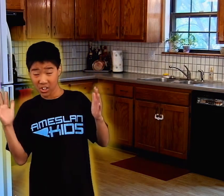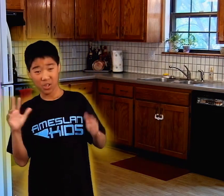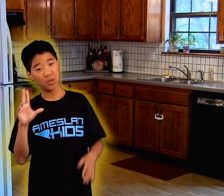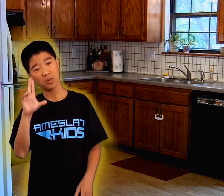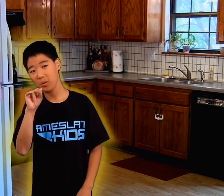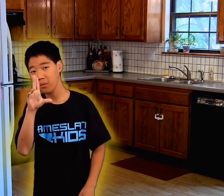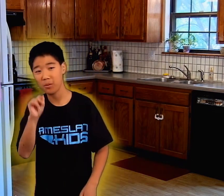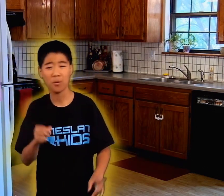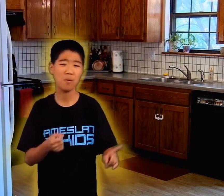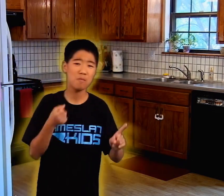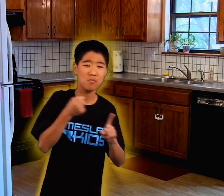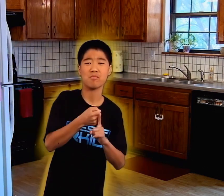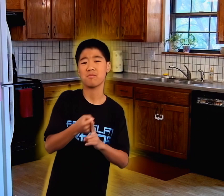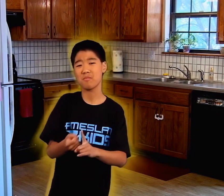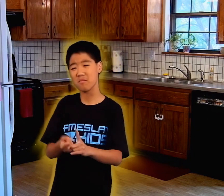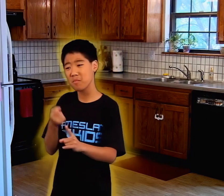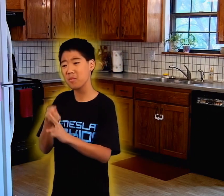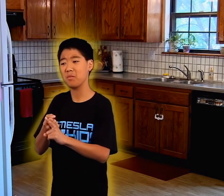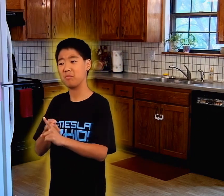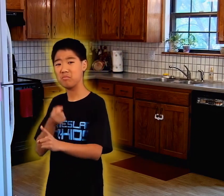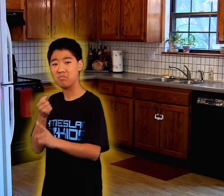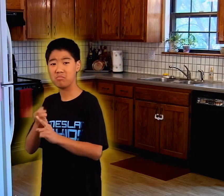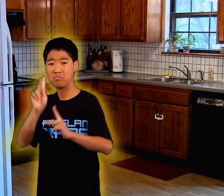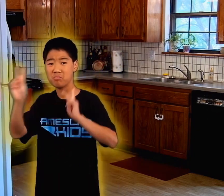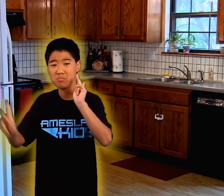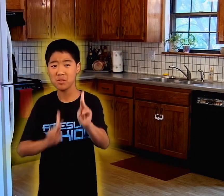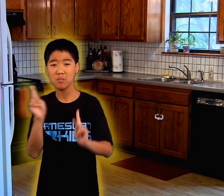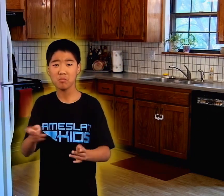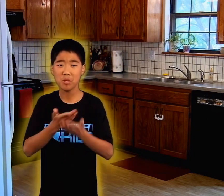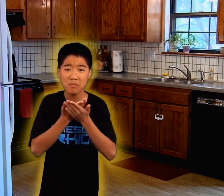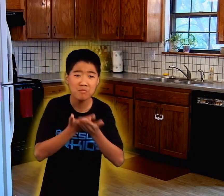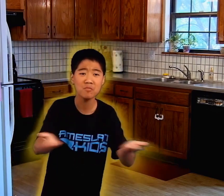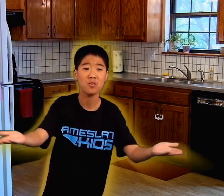EVERY MOVE YOU MAKE